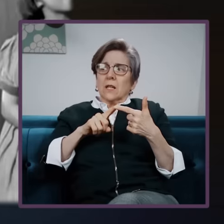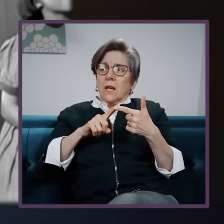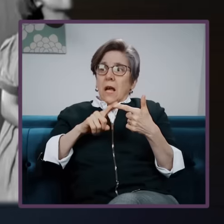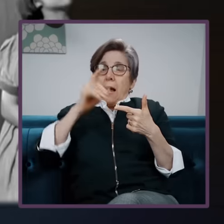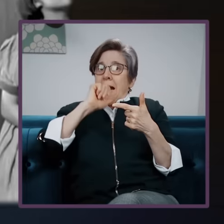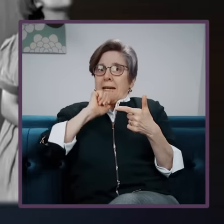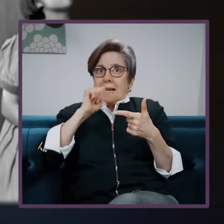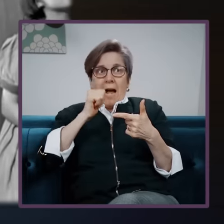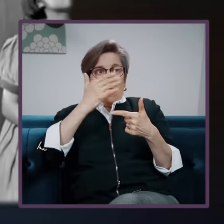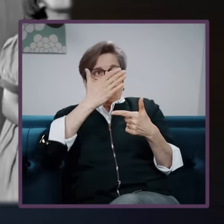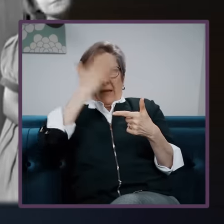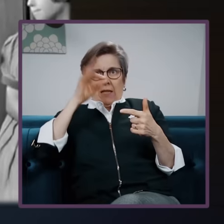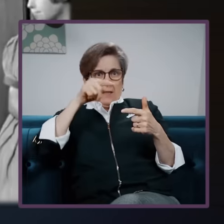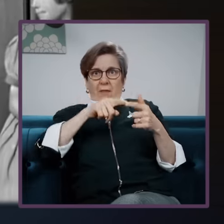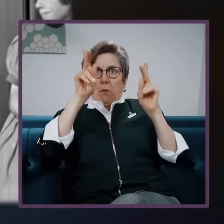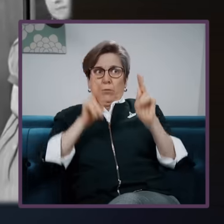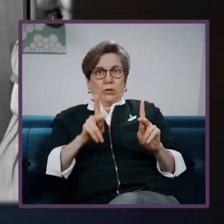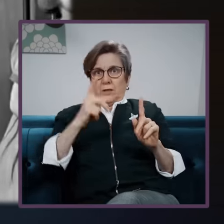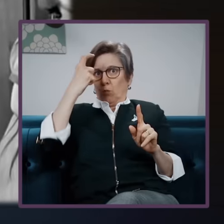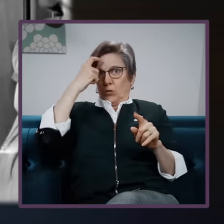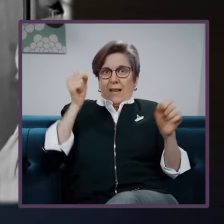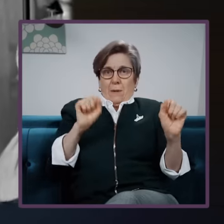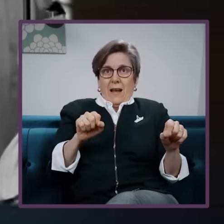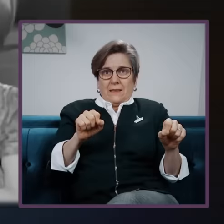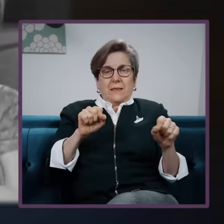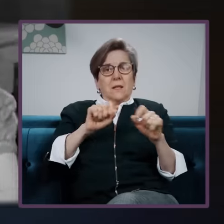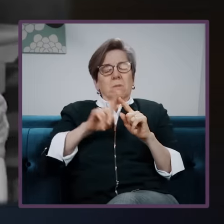And it’s not because the child's brain has a limited capacity,